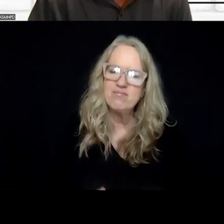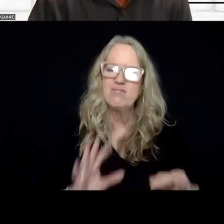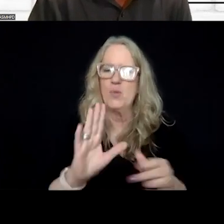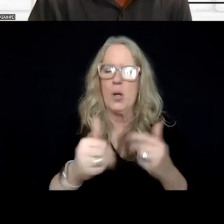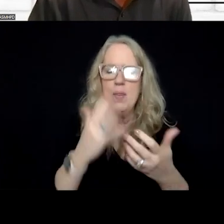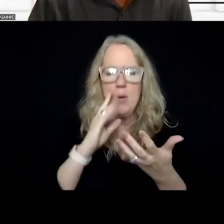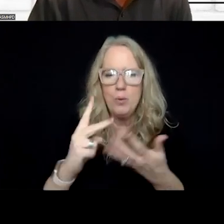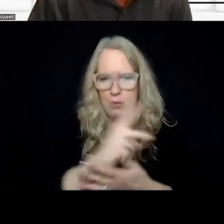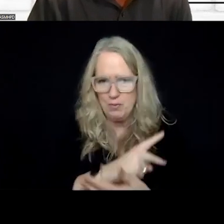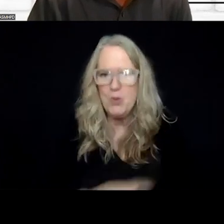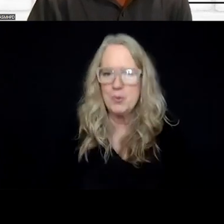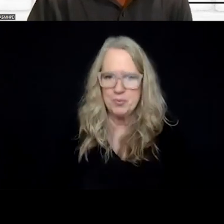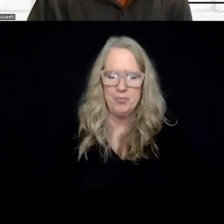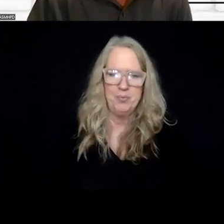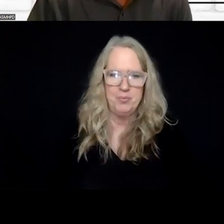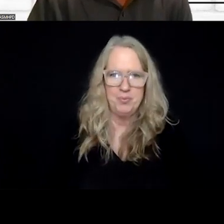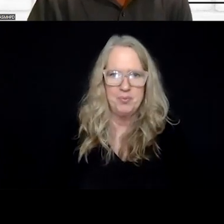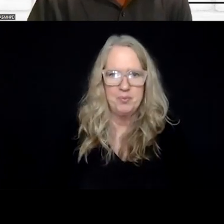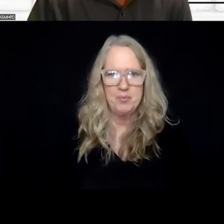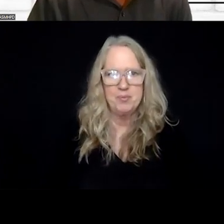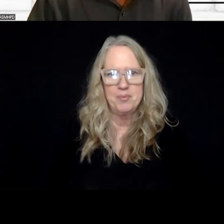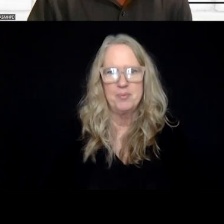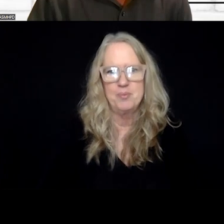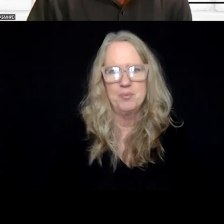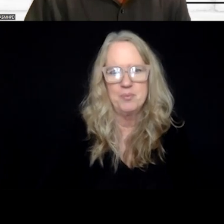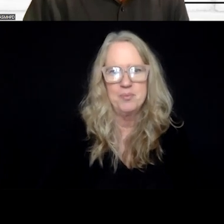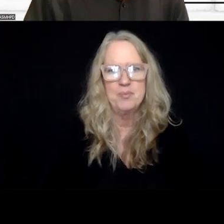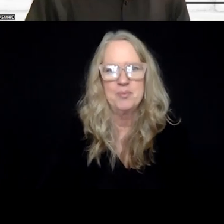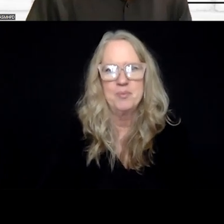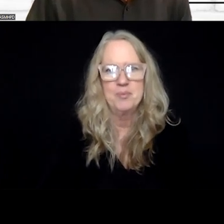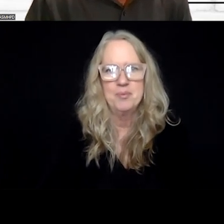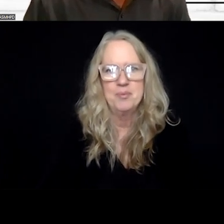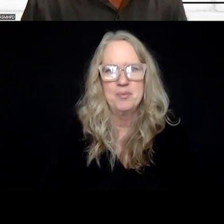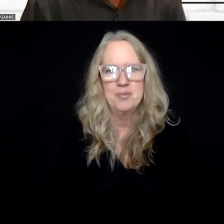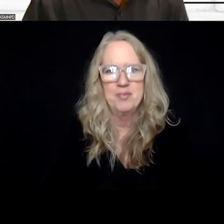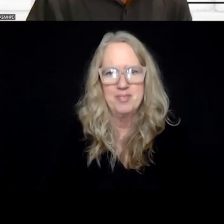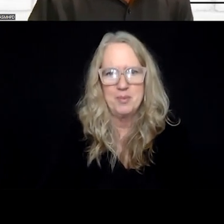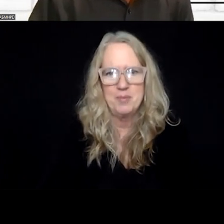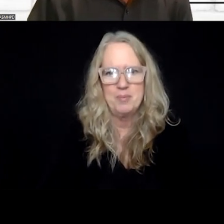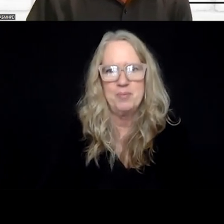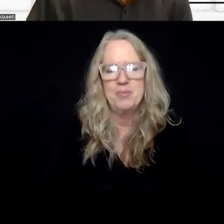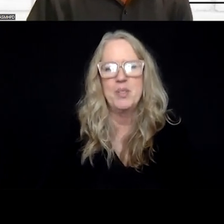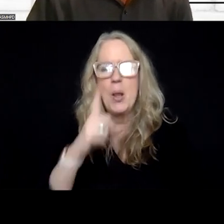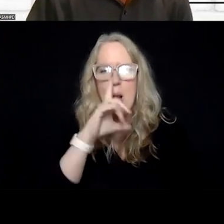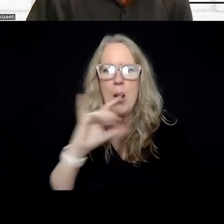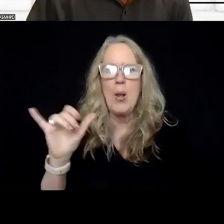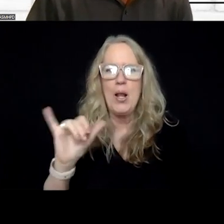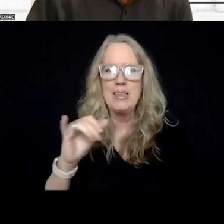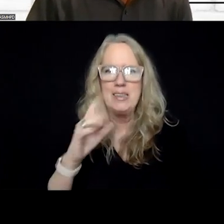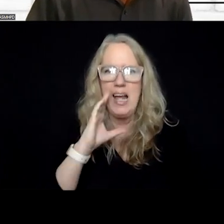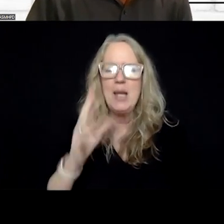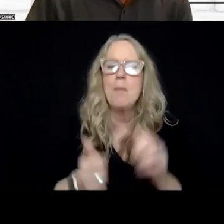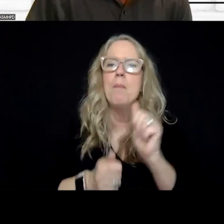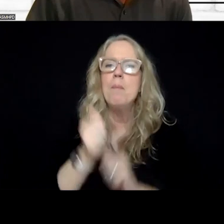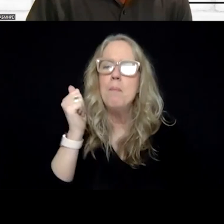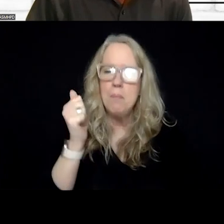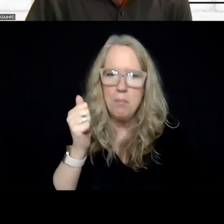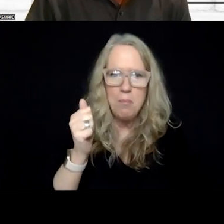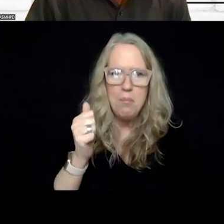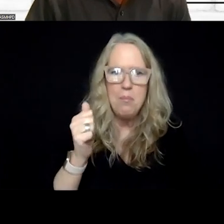NEED. SO, WE ARE LOOKING AT THE OUTCOME. APPEARS MOSTLY TOWARDS IMPLEMENTATION.